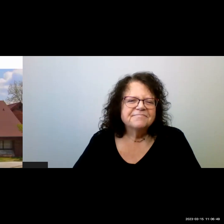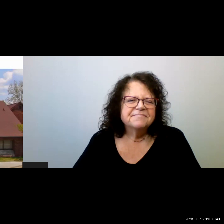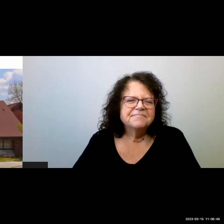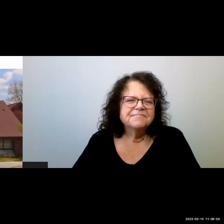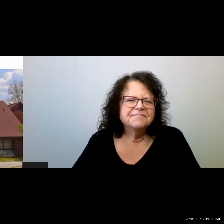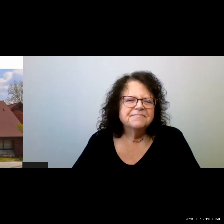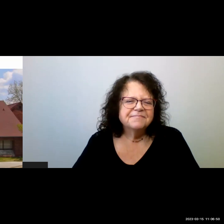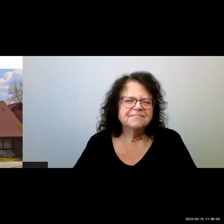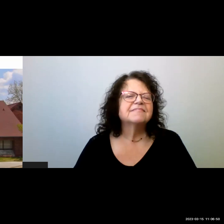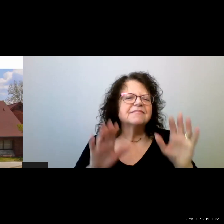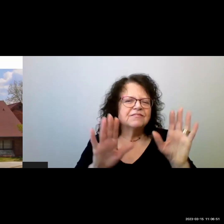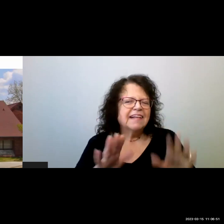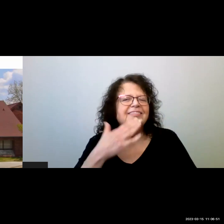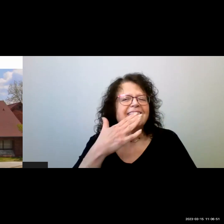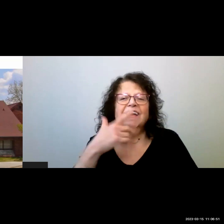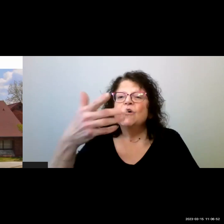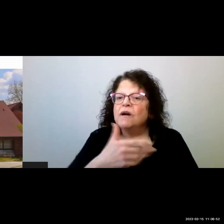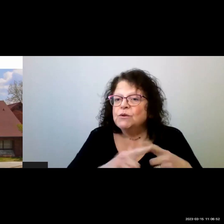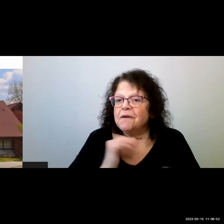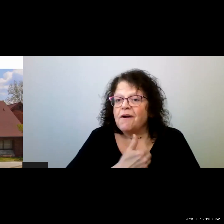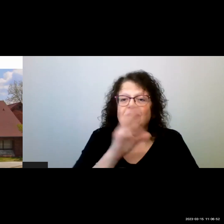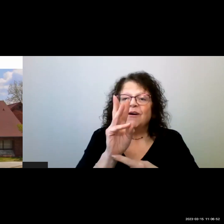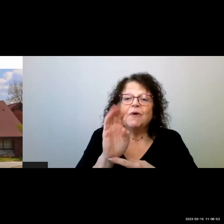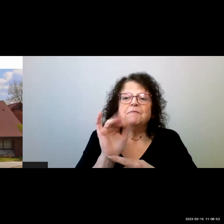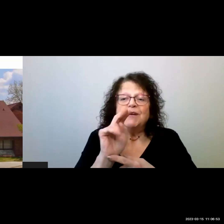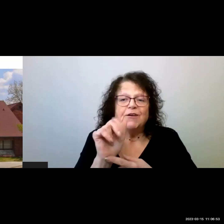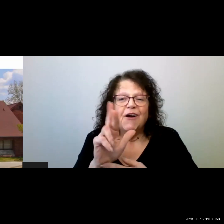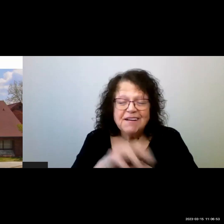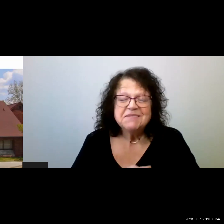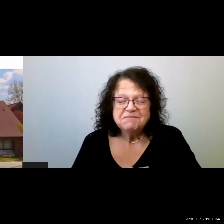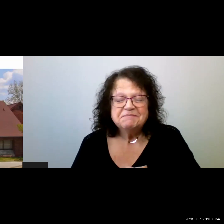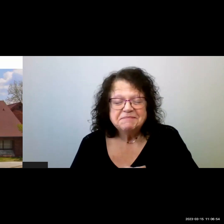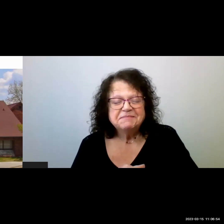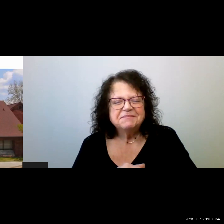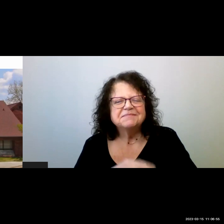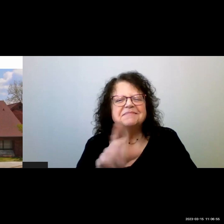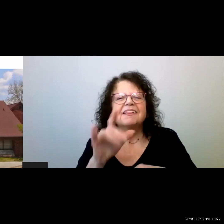Great! Thank you and welcome to our webinar. The End of the Public Health